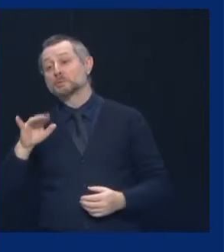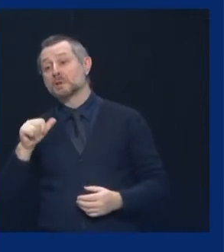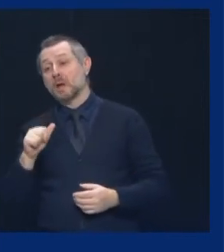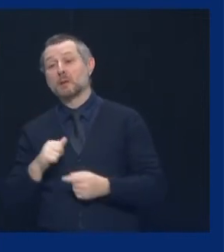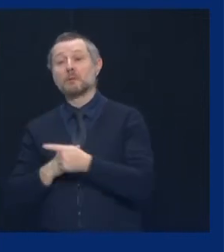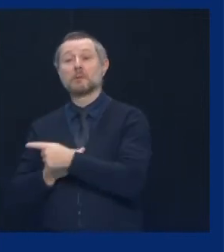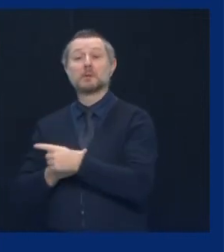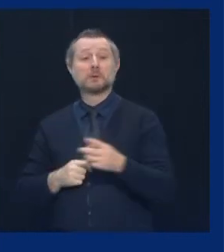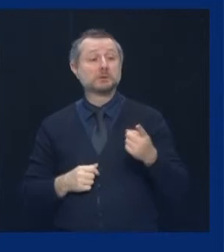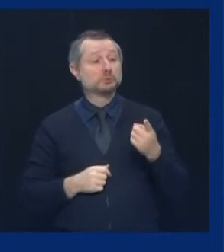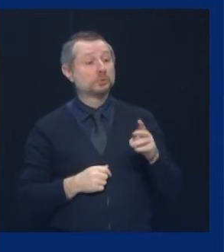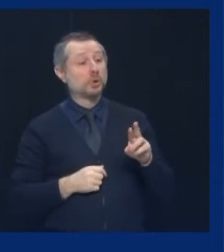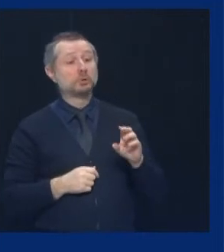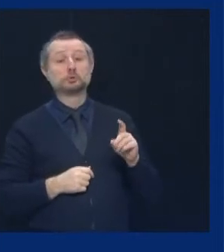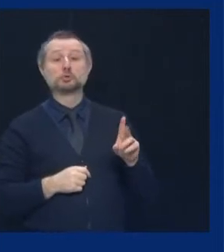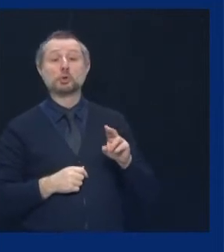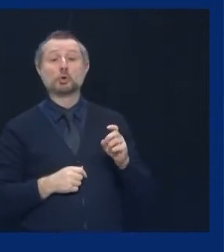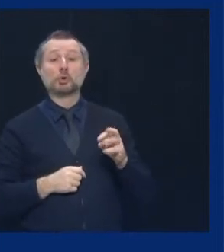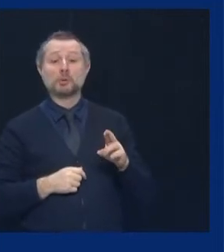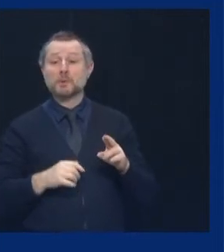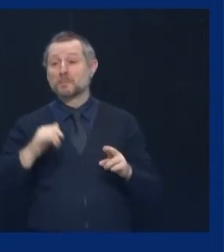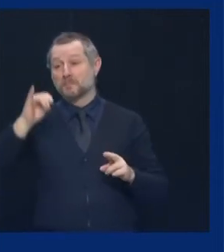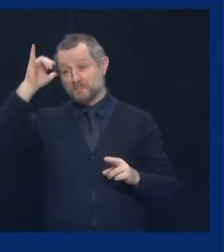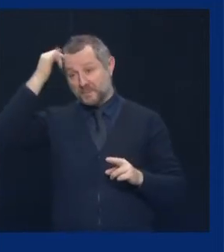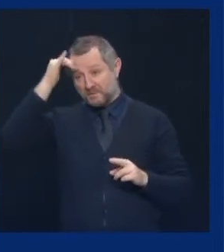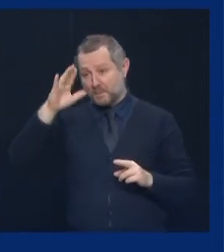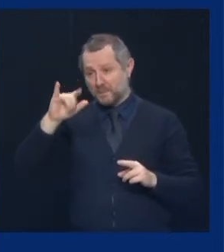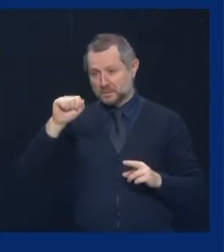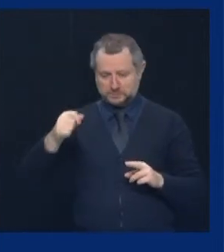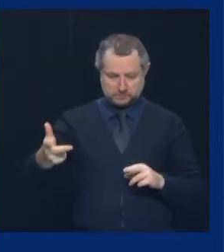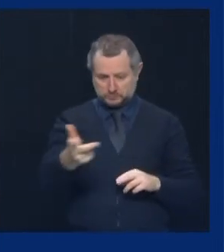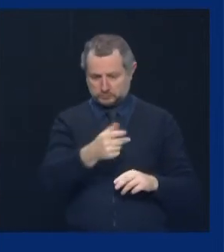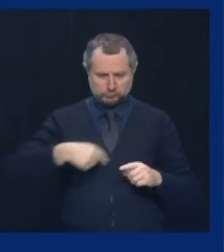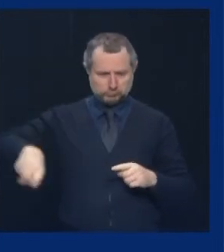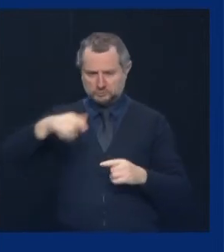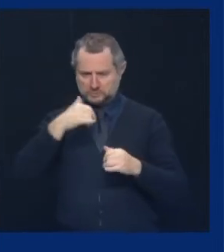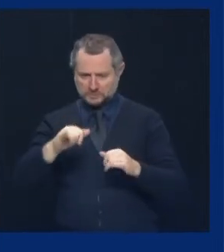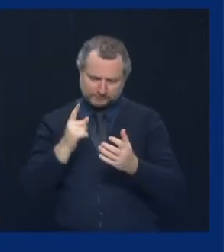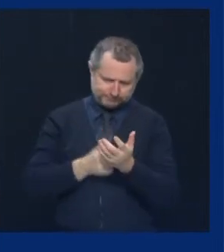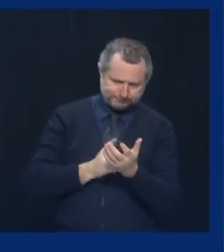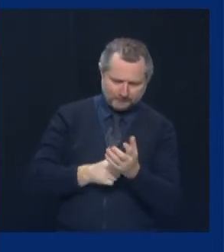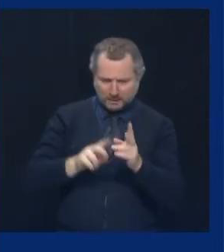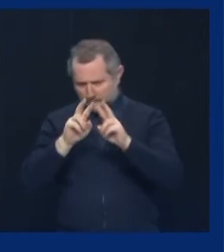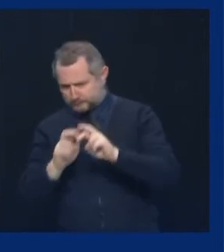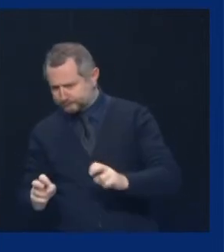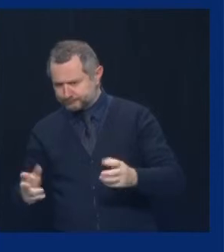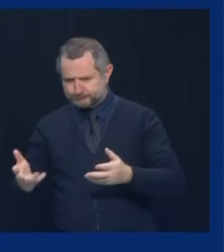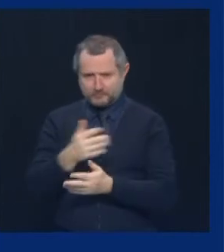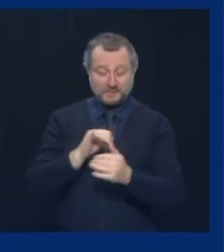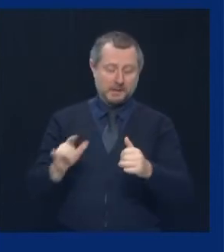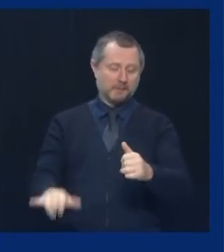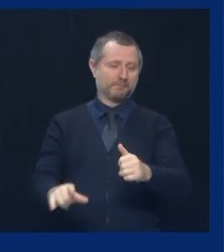INTERESTED IN. BUT ROB MUJICA, DR. ZUCKER AND THE BILLS ARE STILL TRYING TO